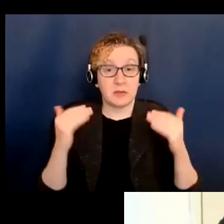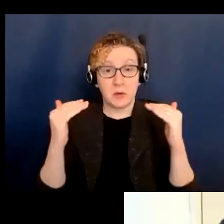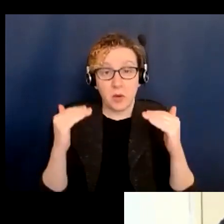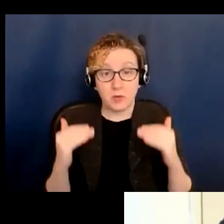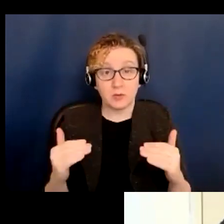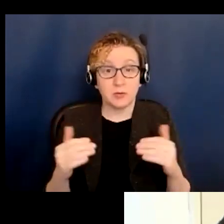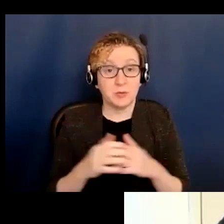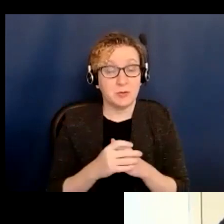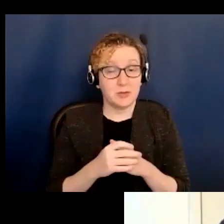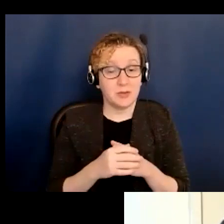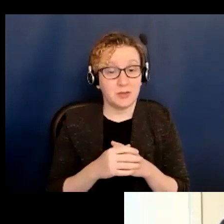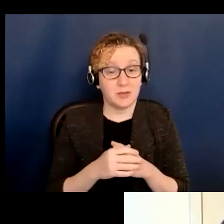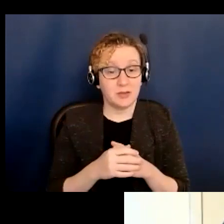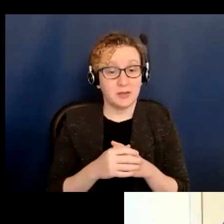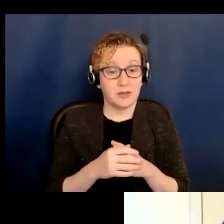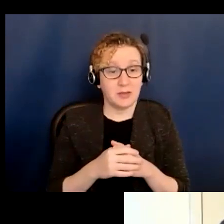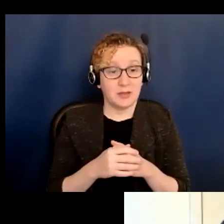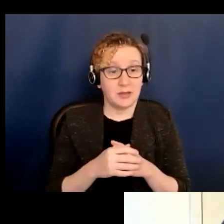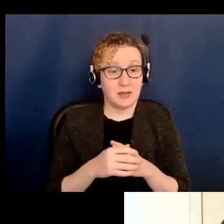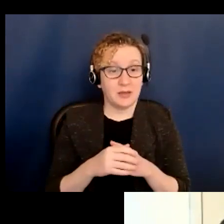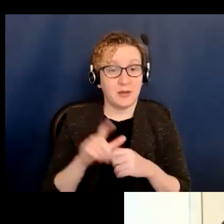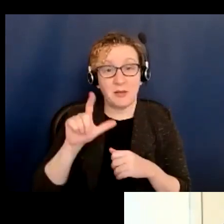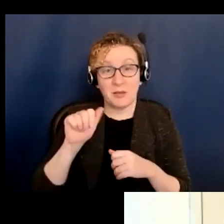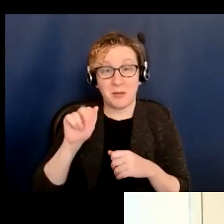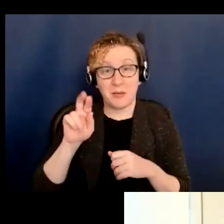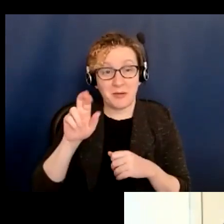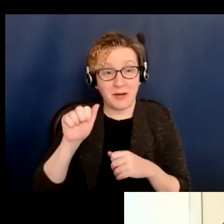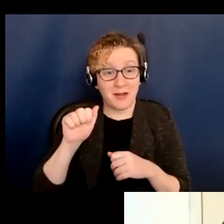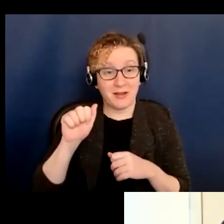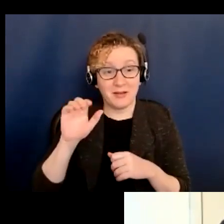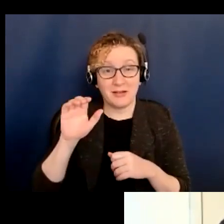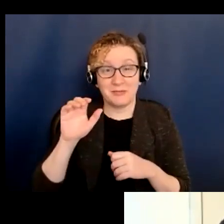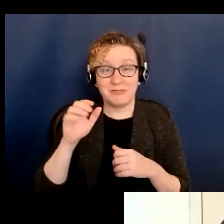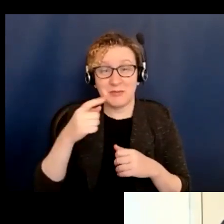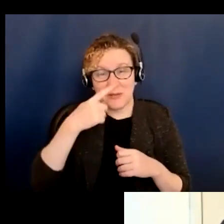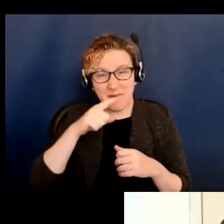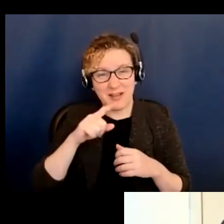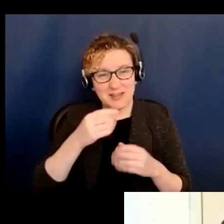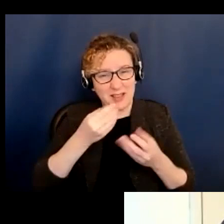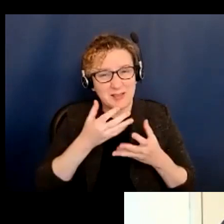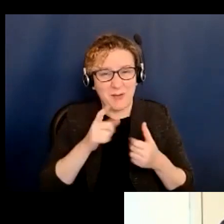Why don't you tell us?